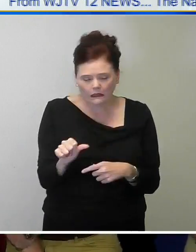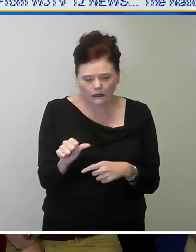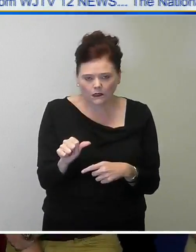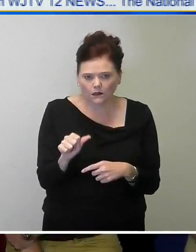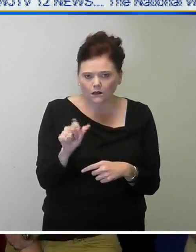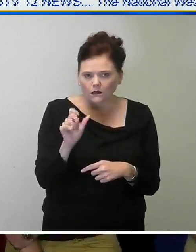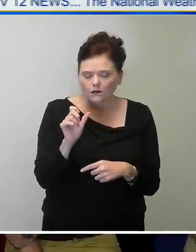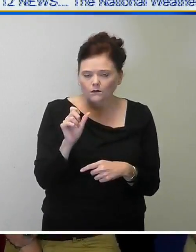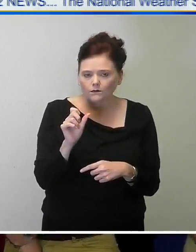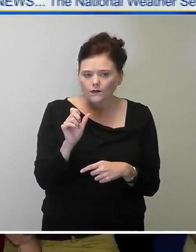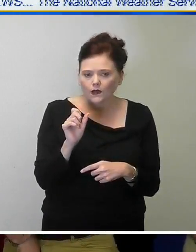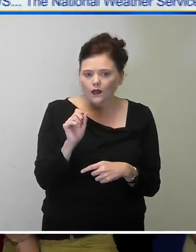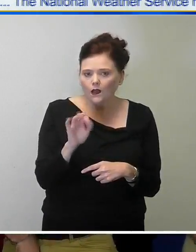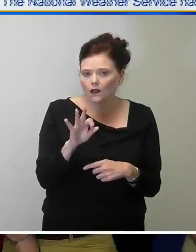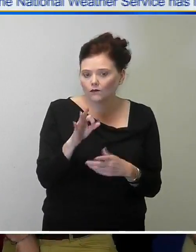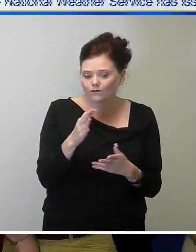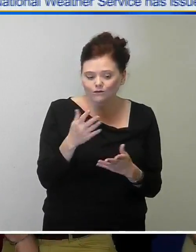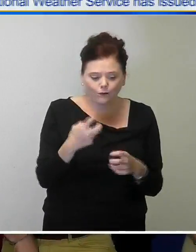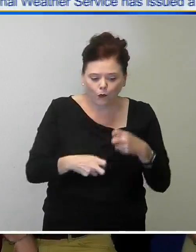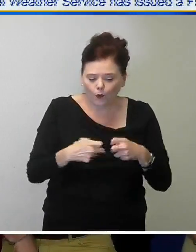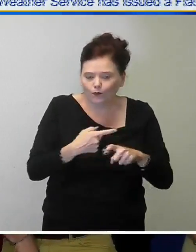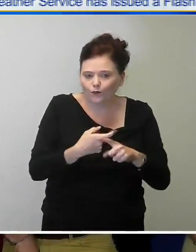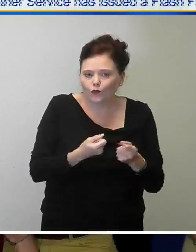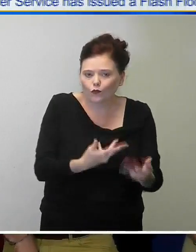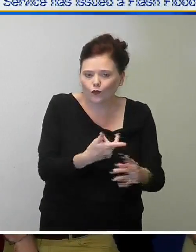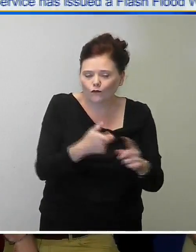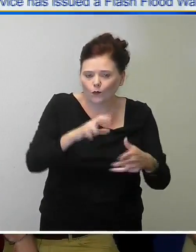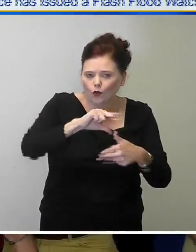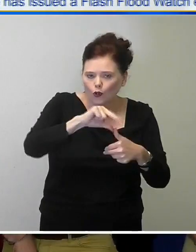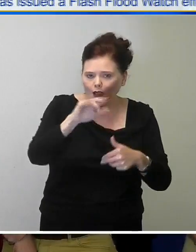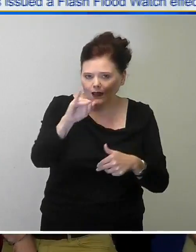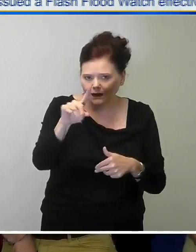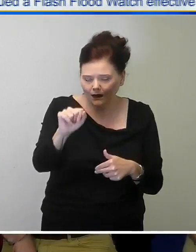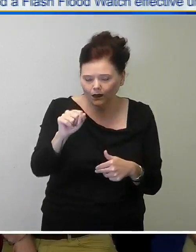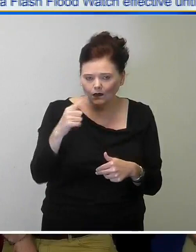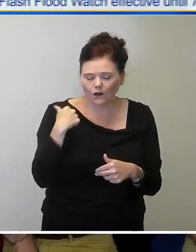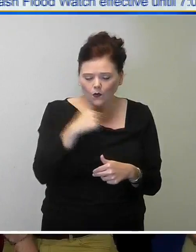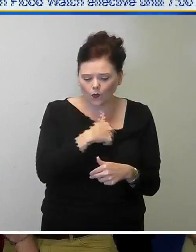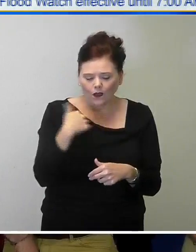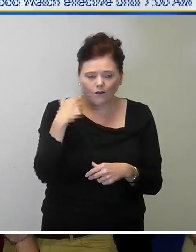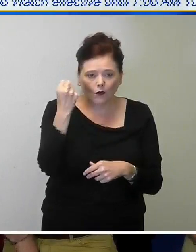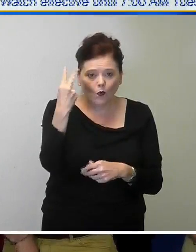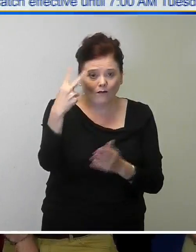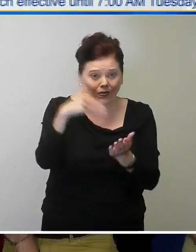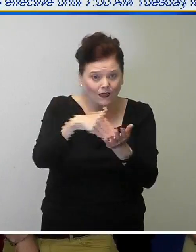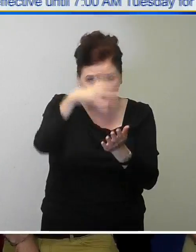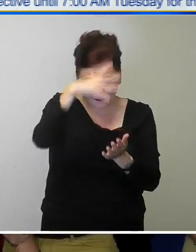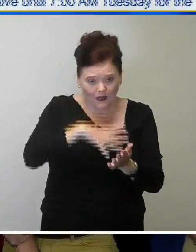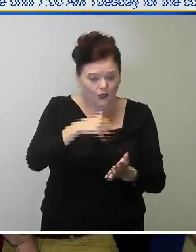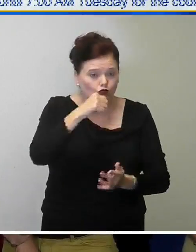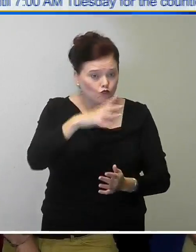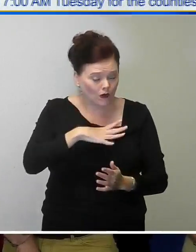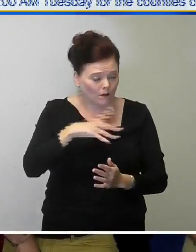GOVERNORS GUIDANCE ON WHAT WE NEED TO DO TO REAGENT TO ANY OF